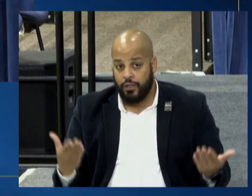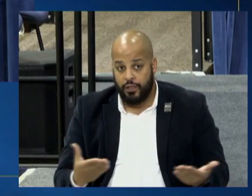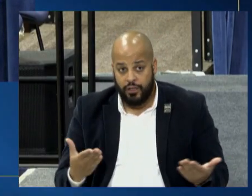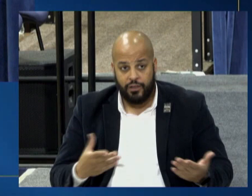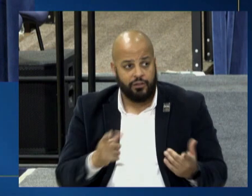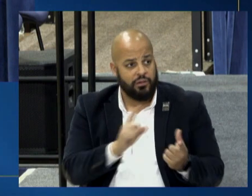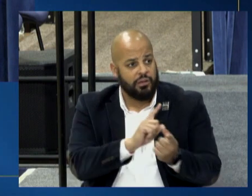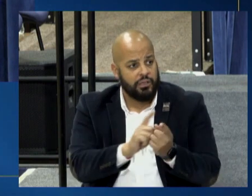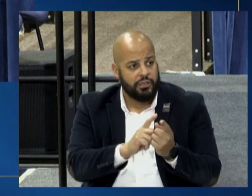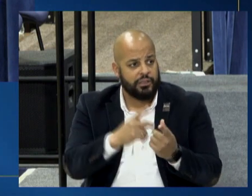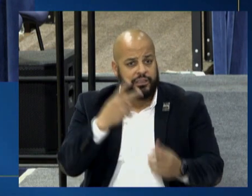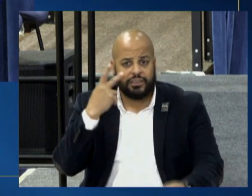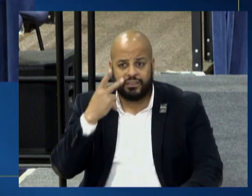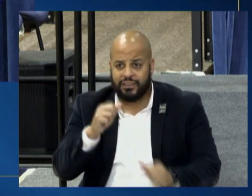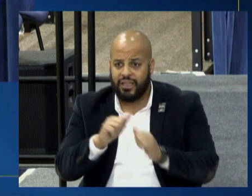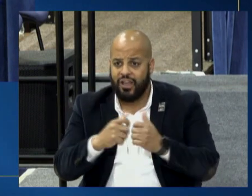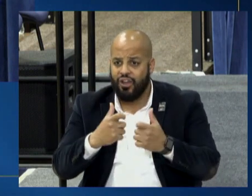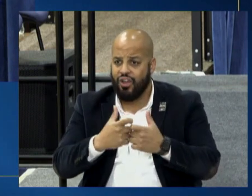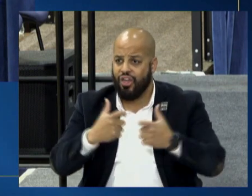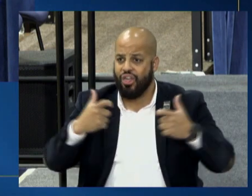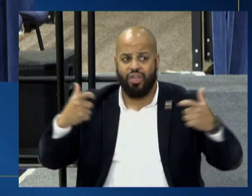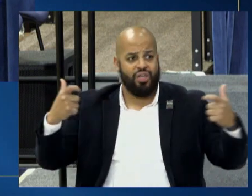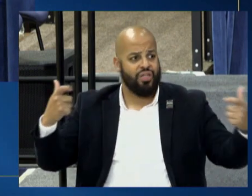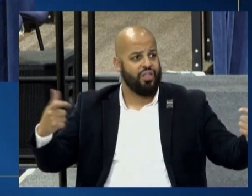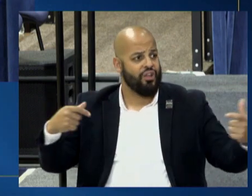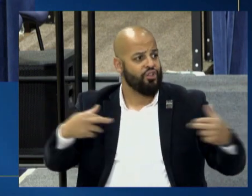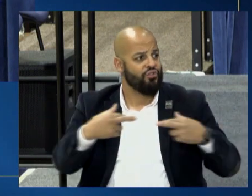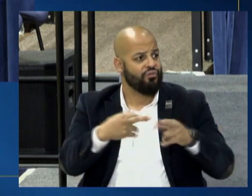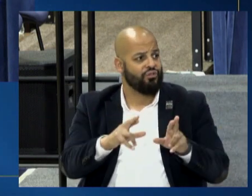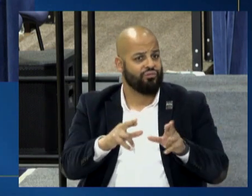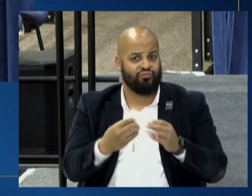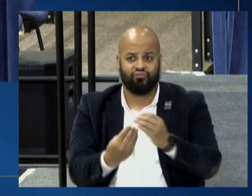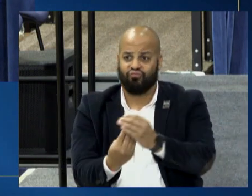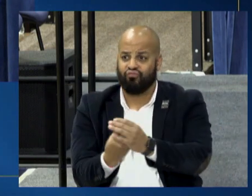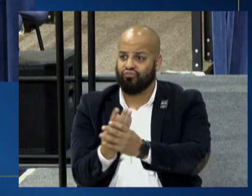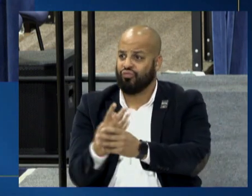how large the group has grown since last year. I worked up the courage last year